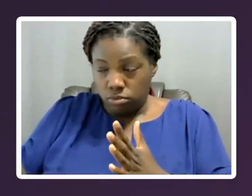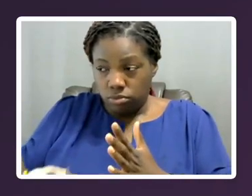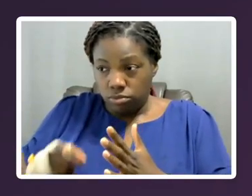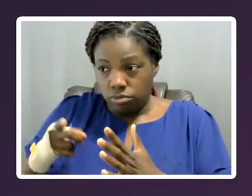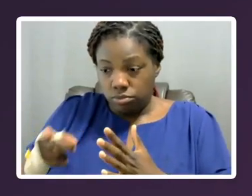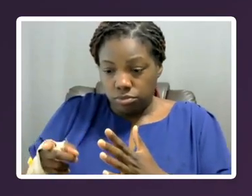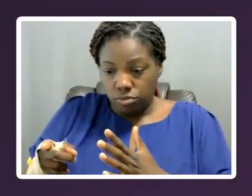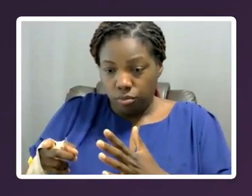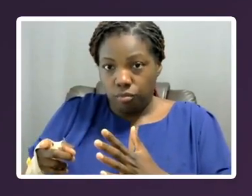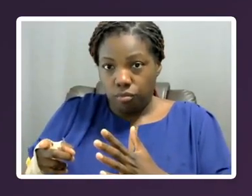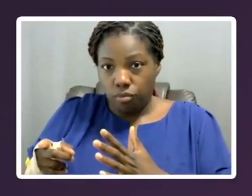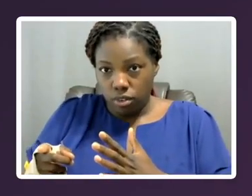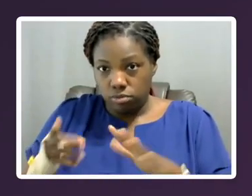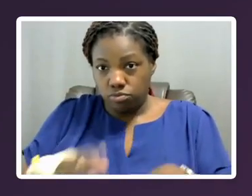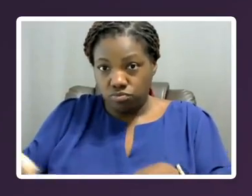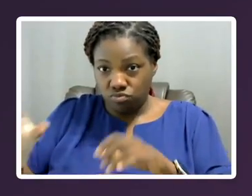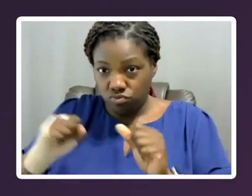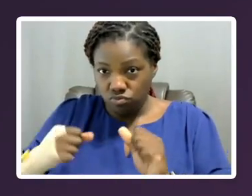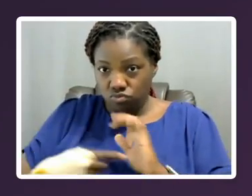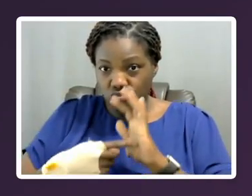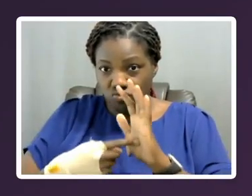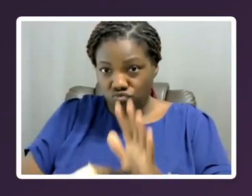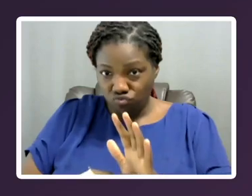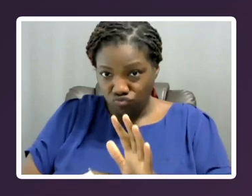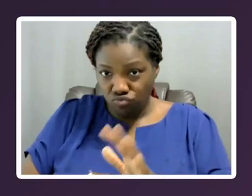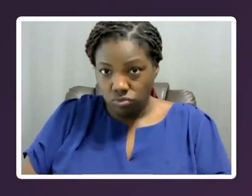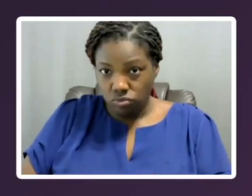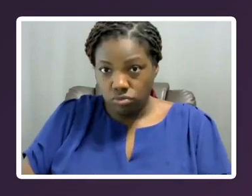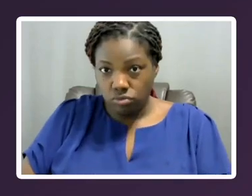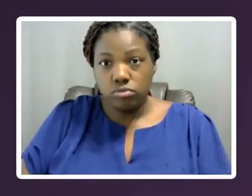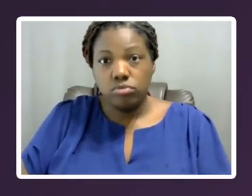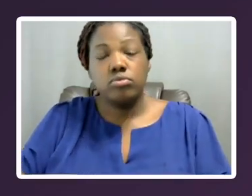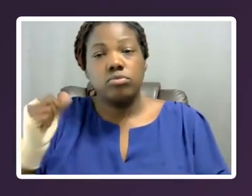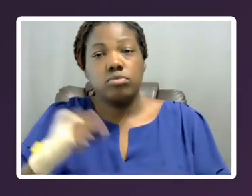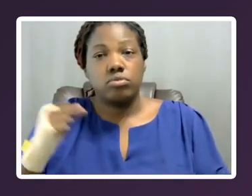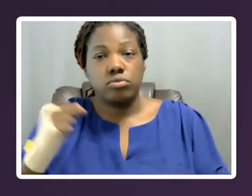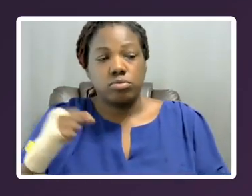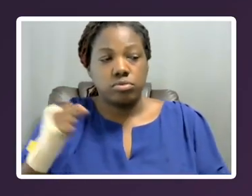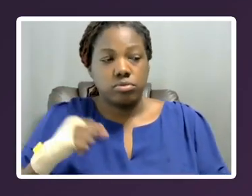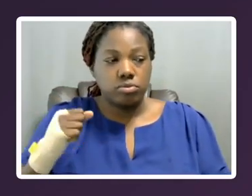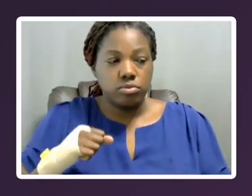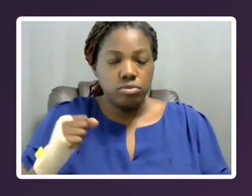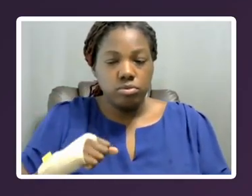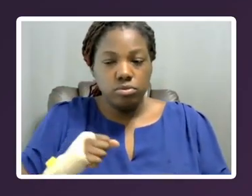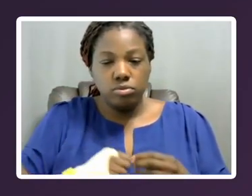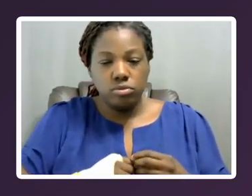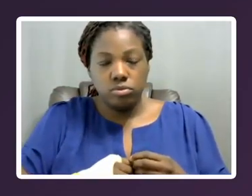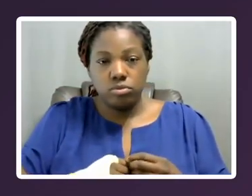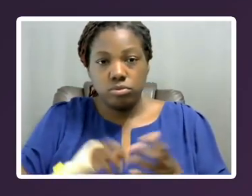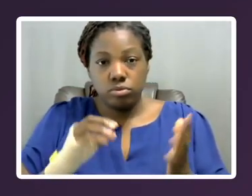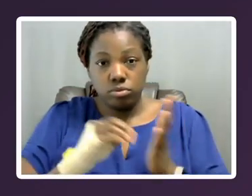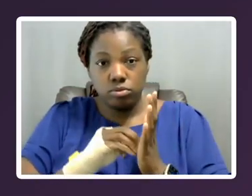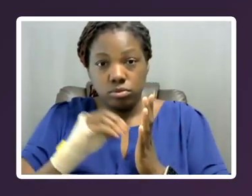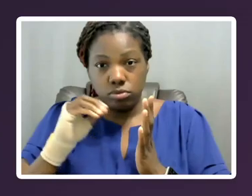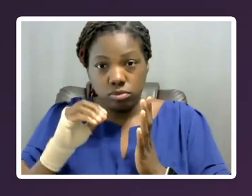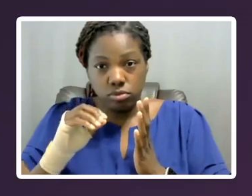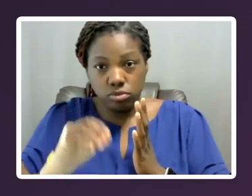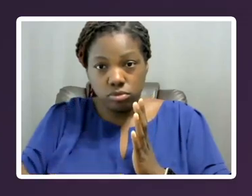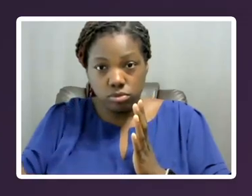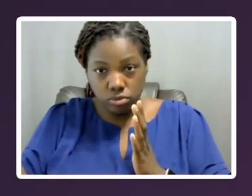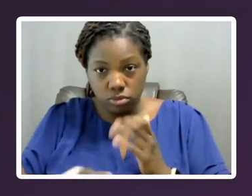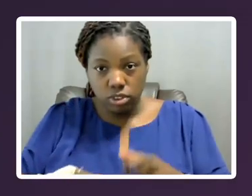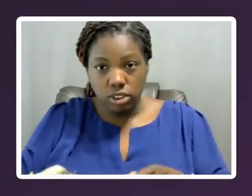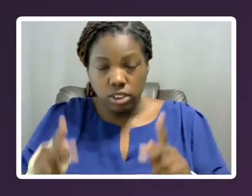host -- show their exhibit essentially? Yeah. So the students were allowed to kind of make -- use